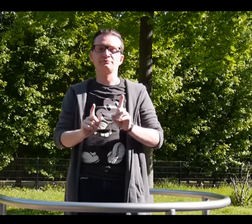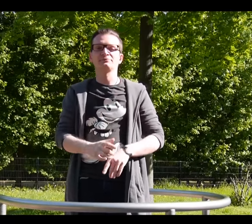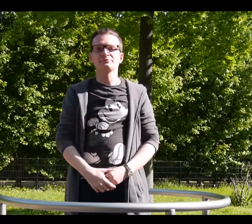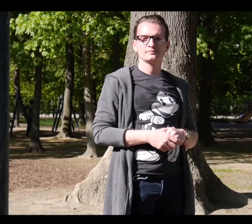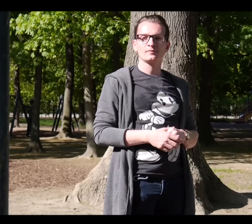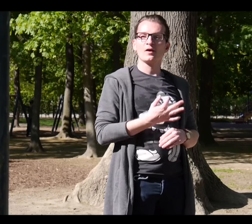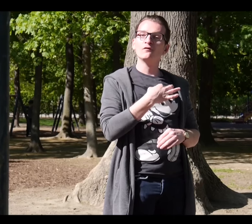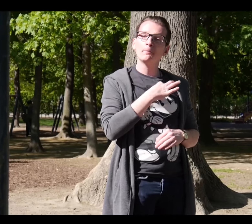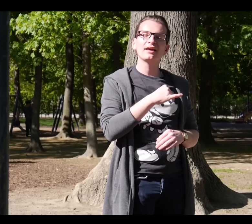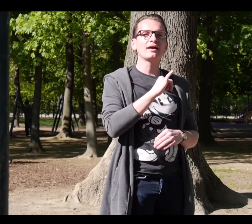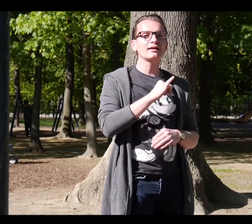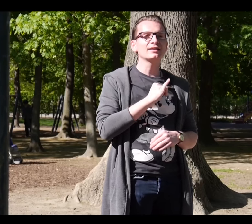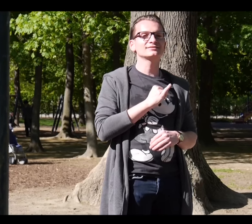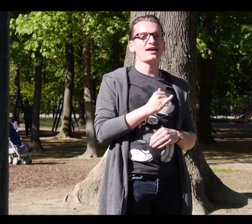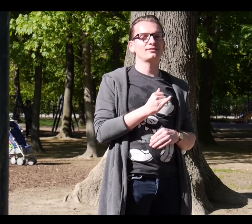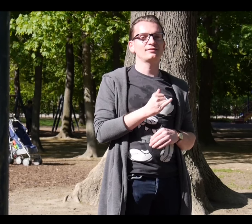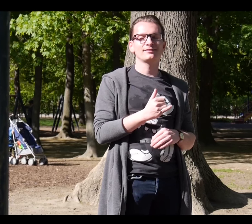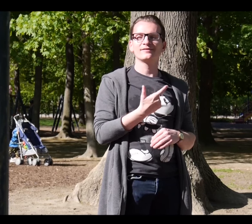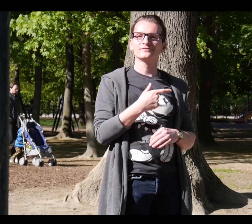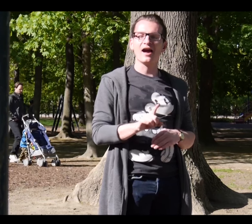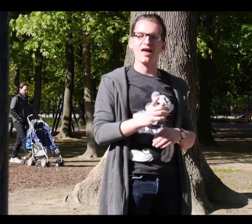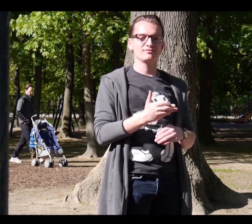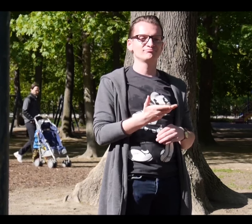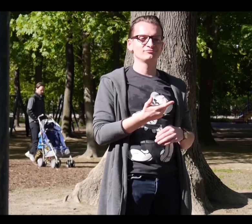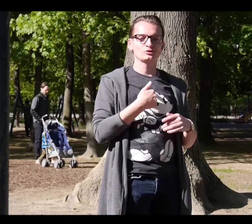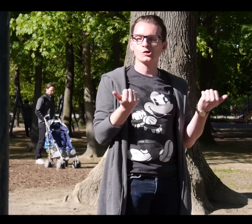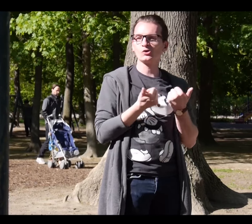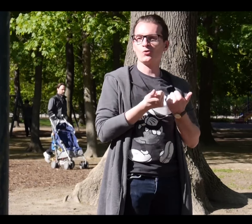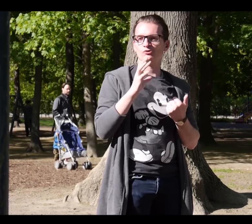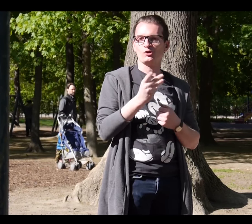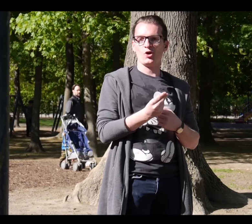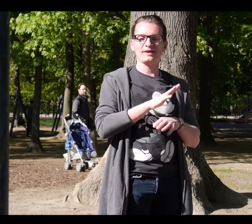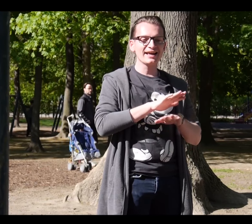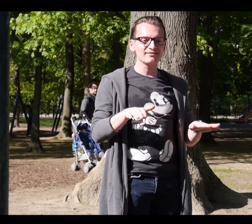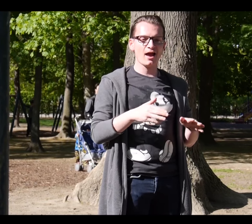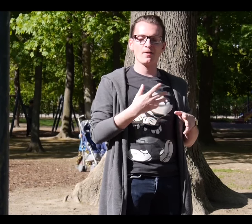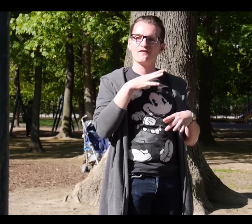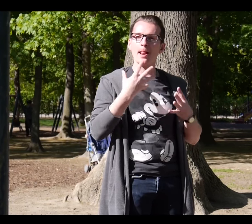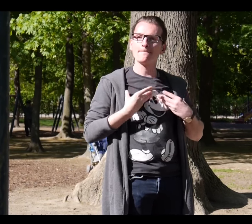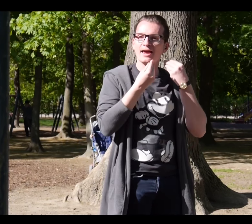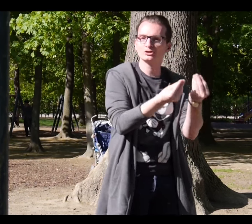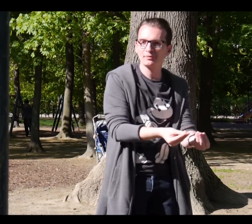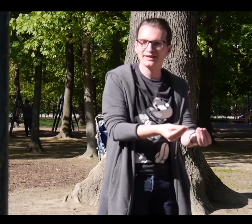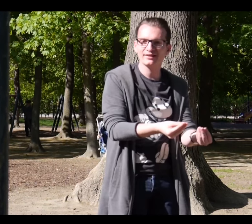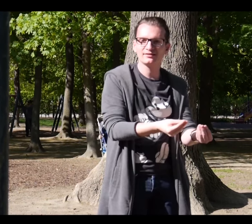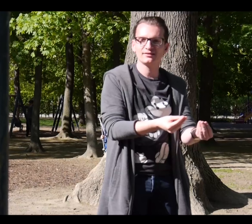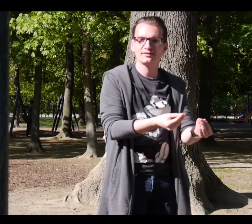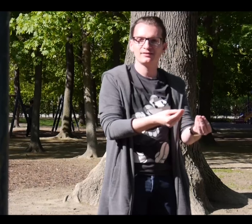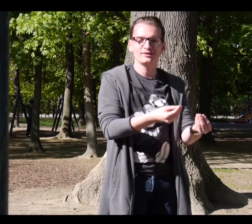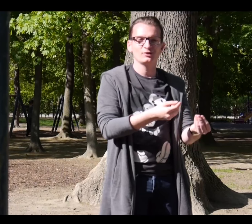I'm very interested in working with children, to teach them something for their lives.